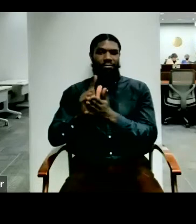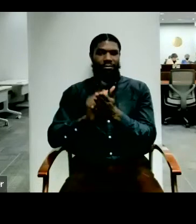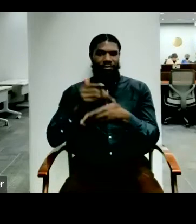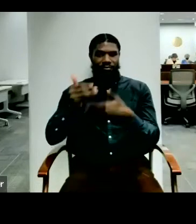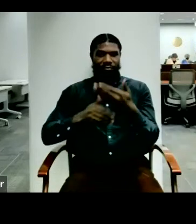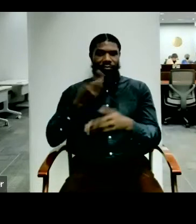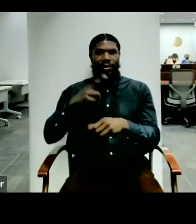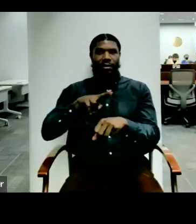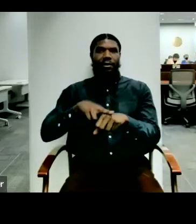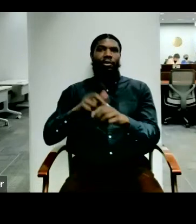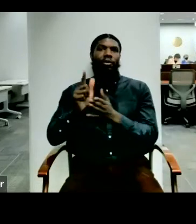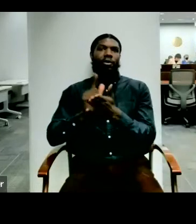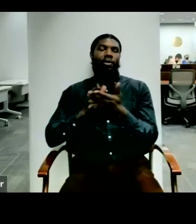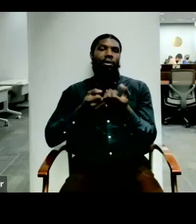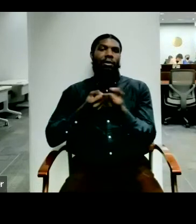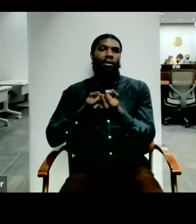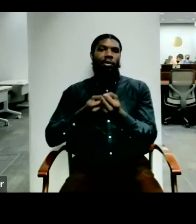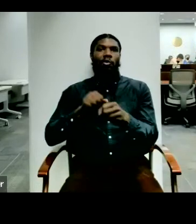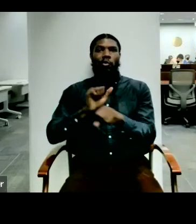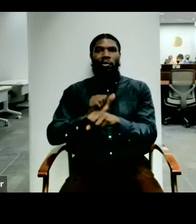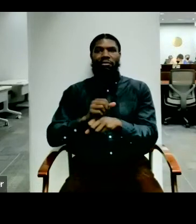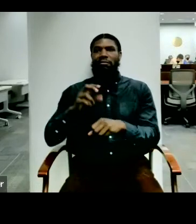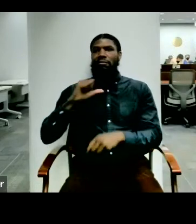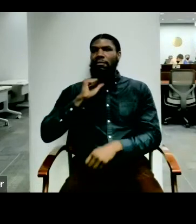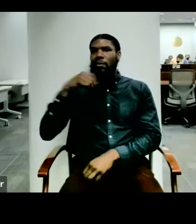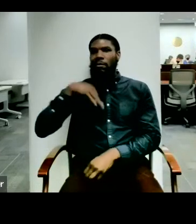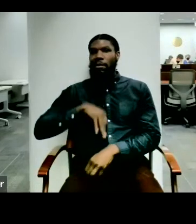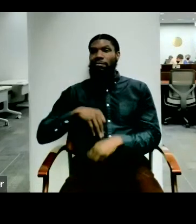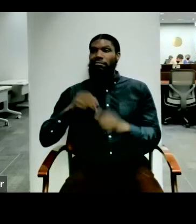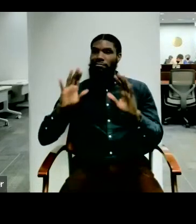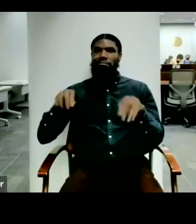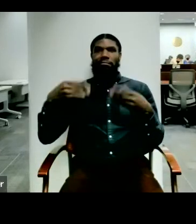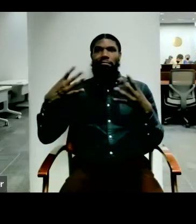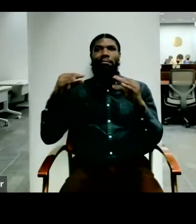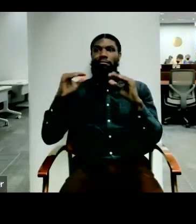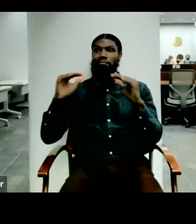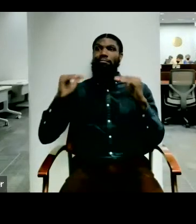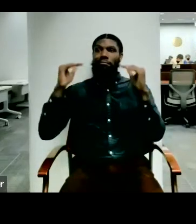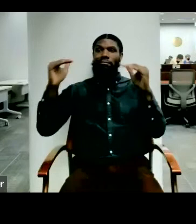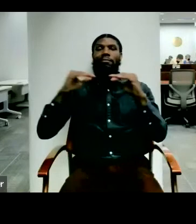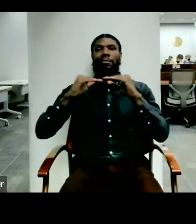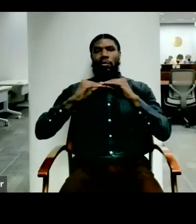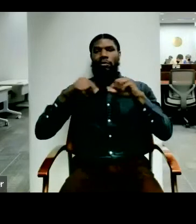a non-profit organization that promotes greater equity in our economy and society through